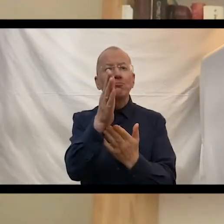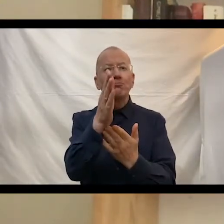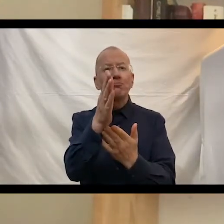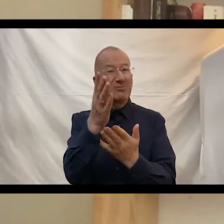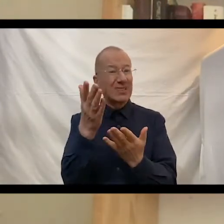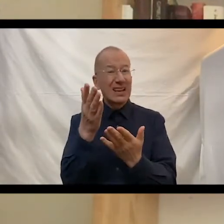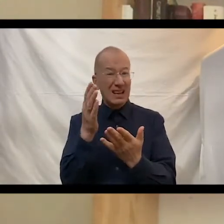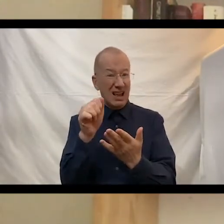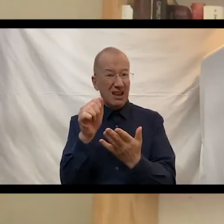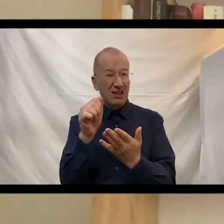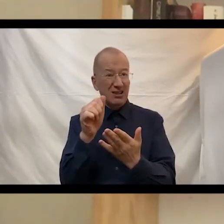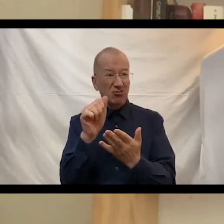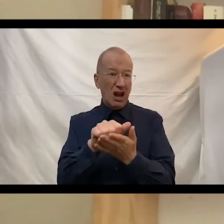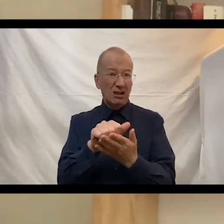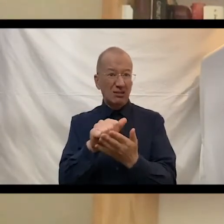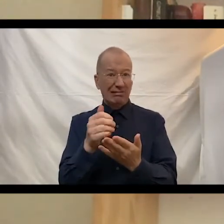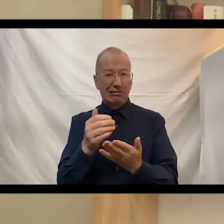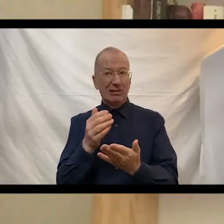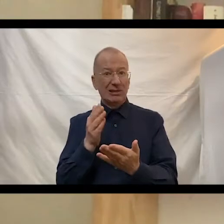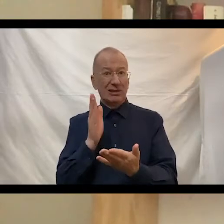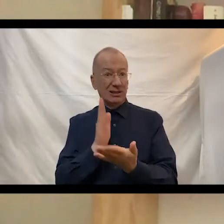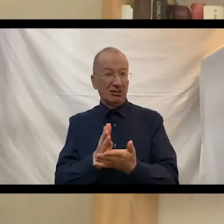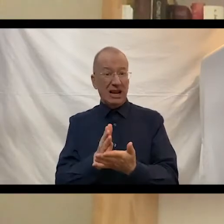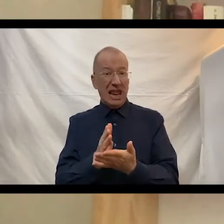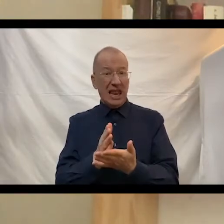Yeah, right, really?